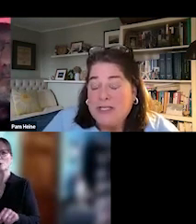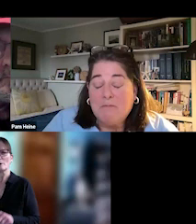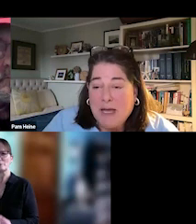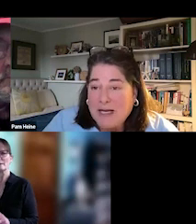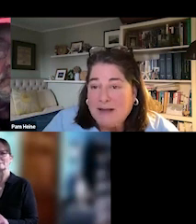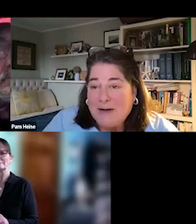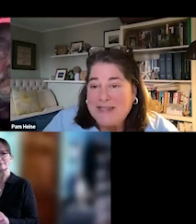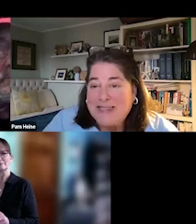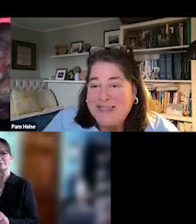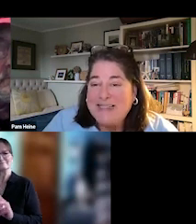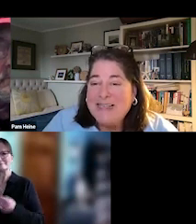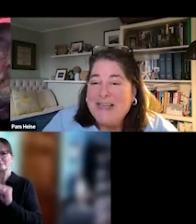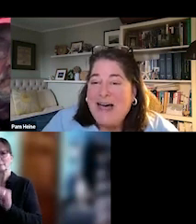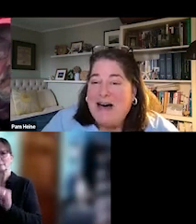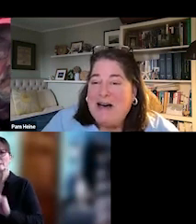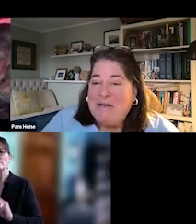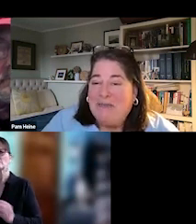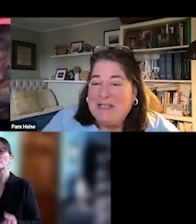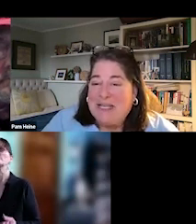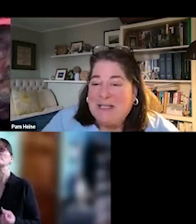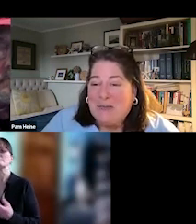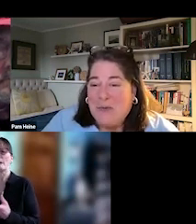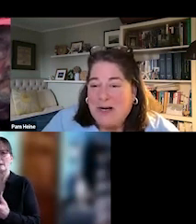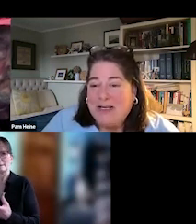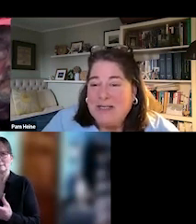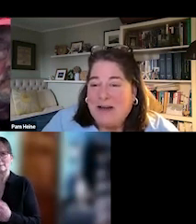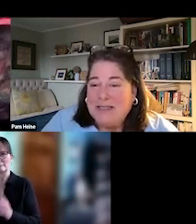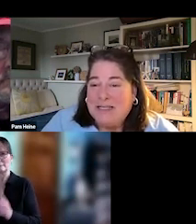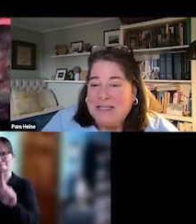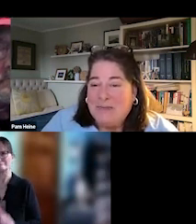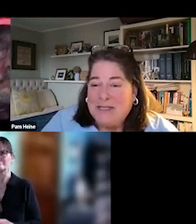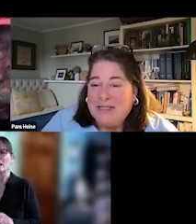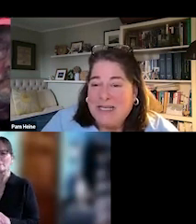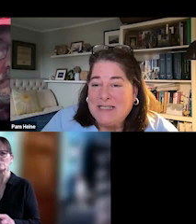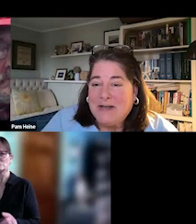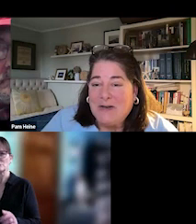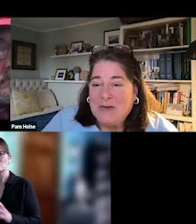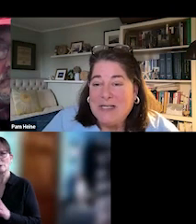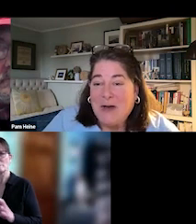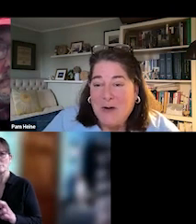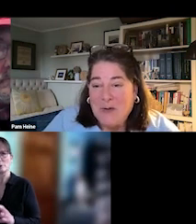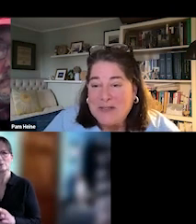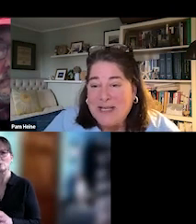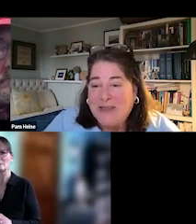She's had many allowances that she has reported to the SAMHSA TA Center using OAT,